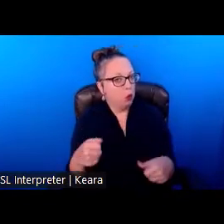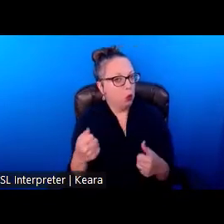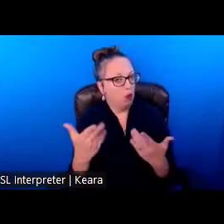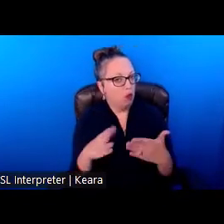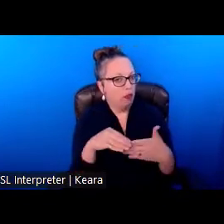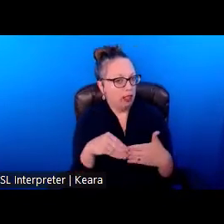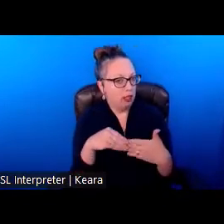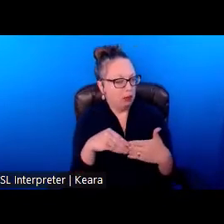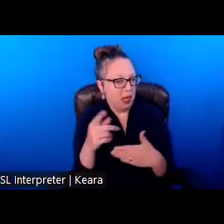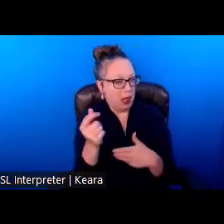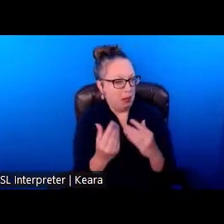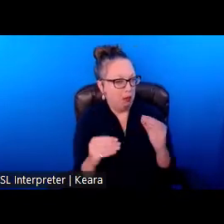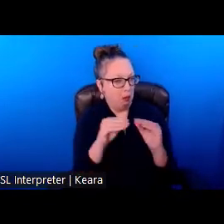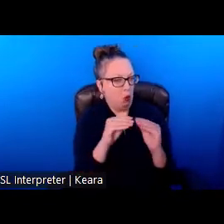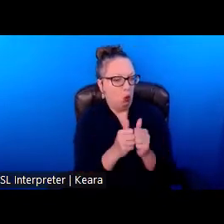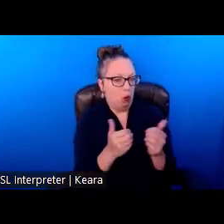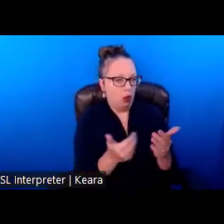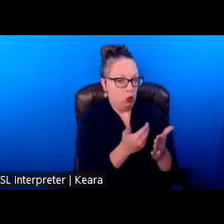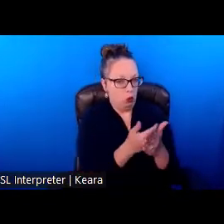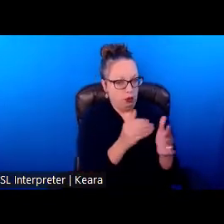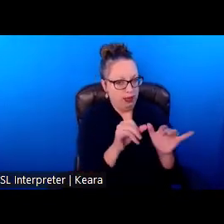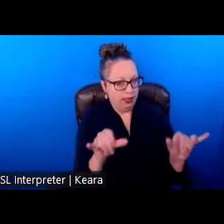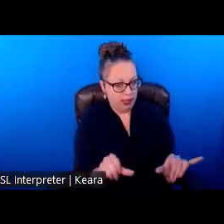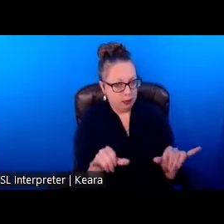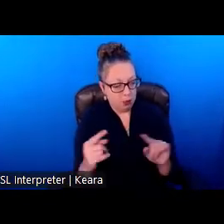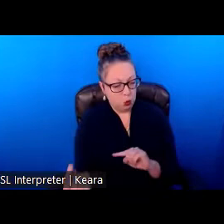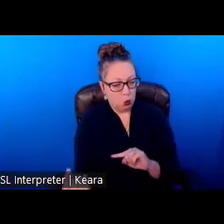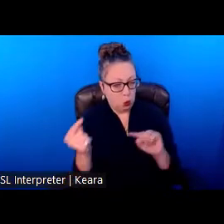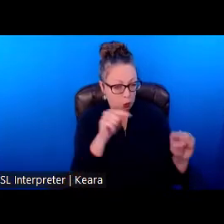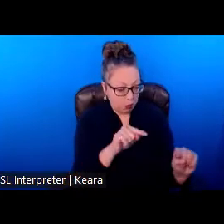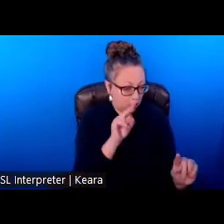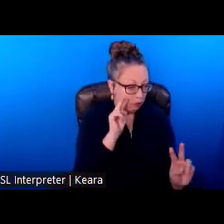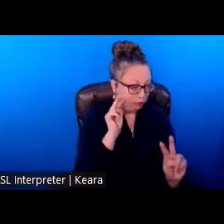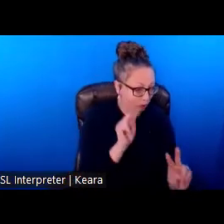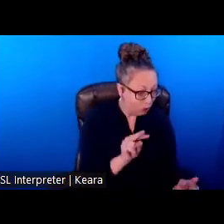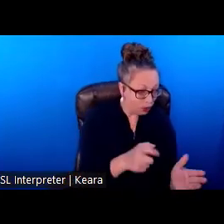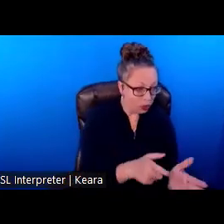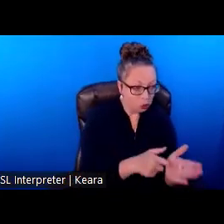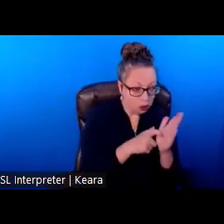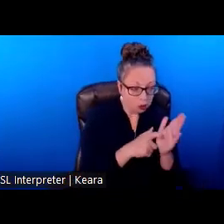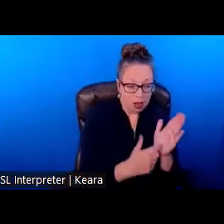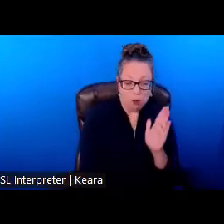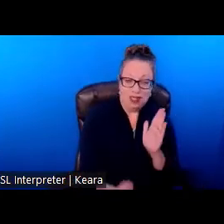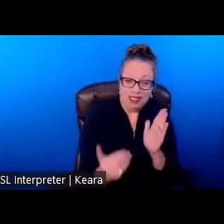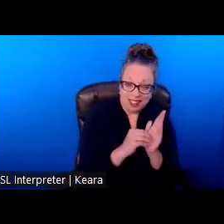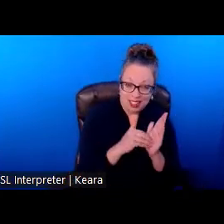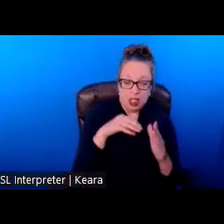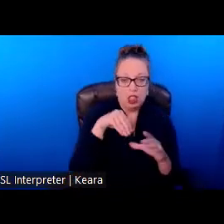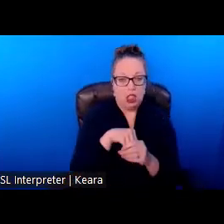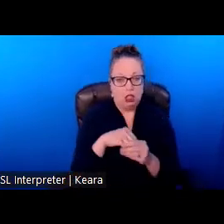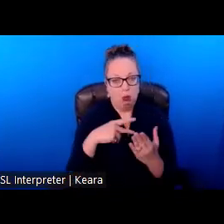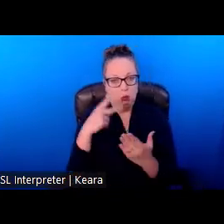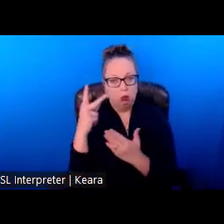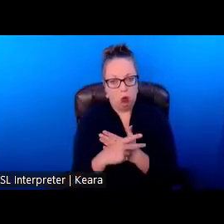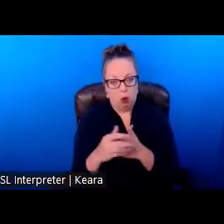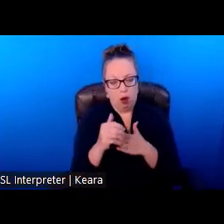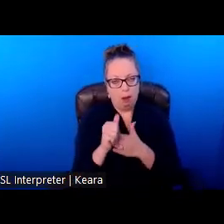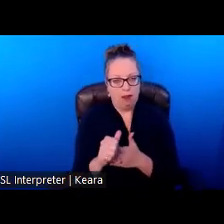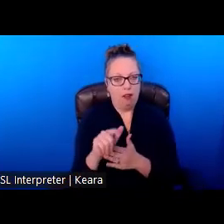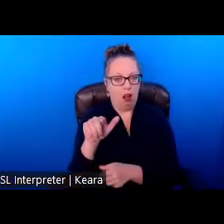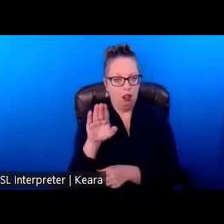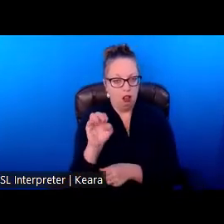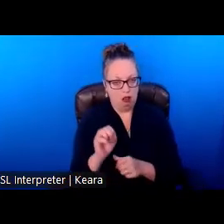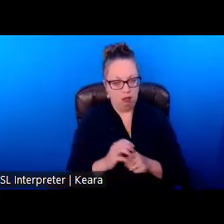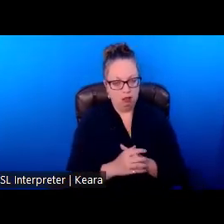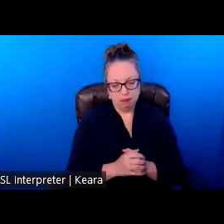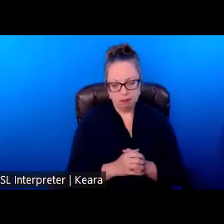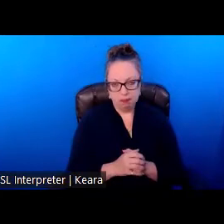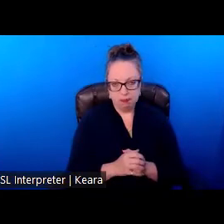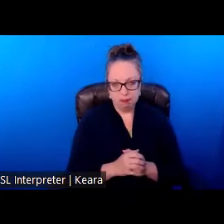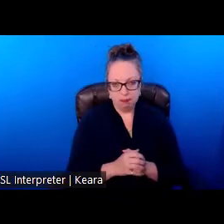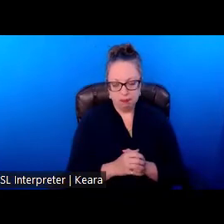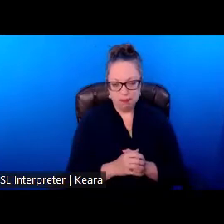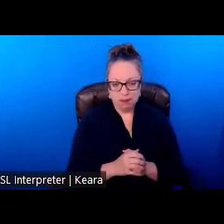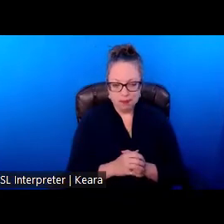with the new system so please do revisit these requirements in the Program Guidelines.